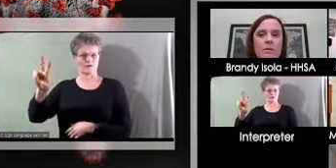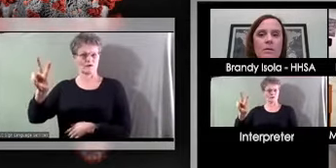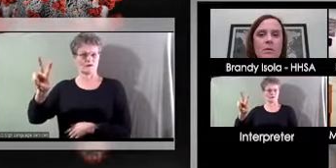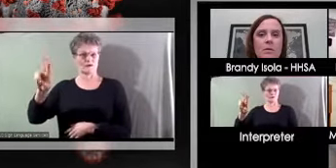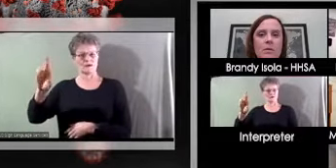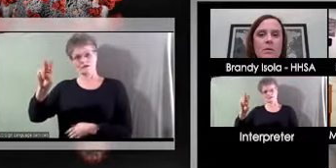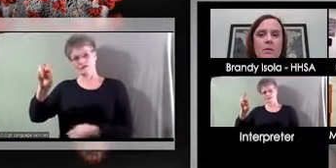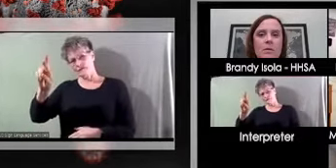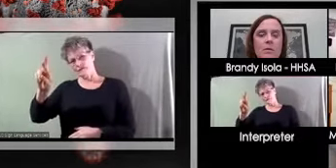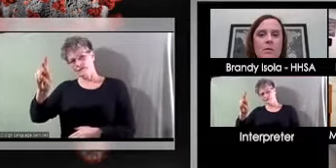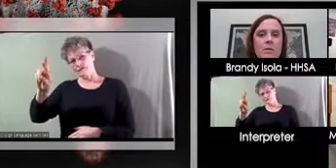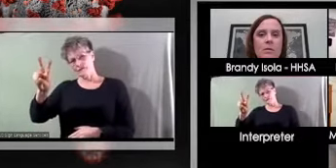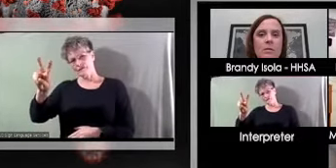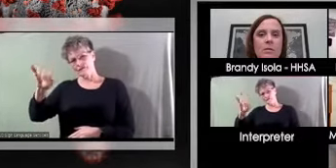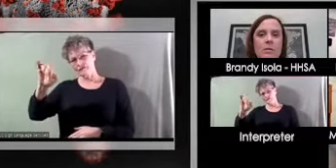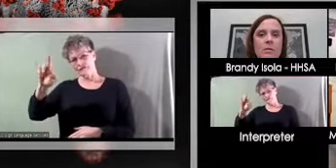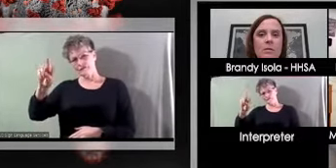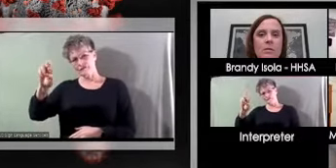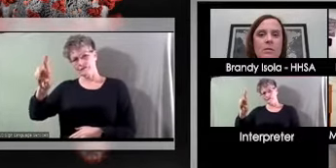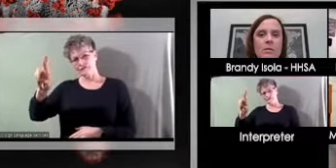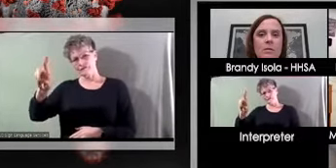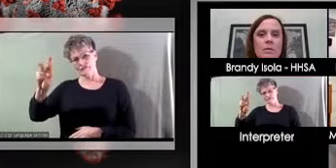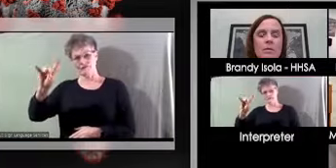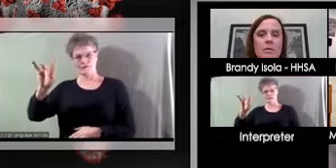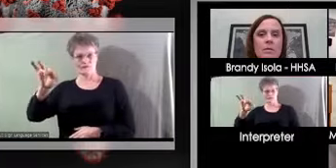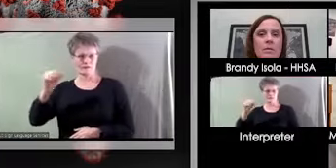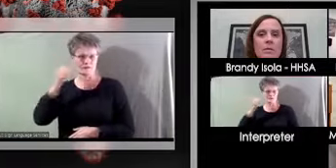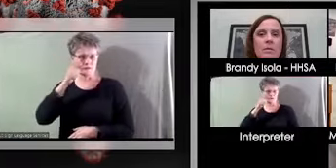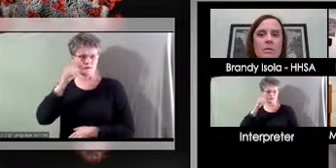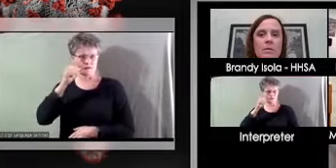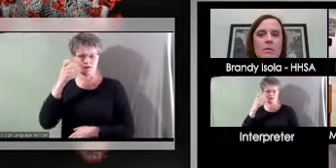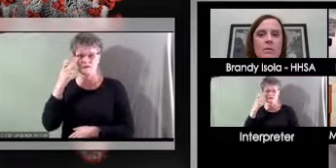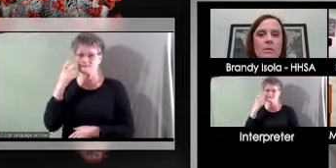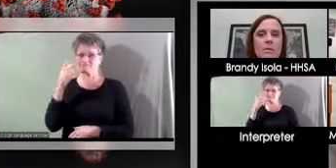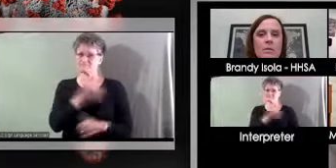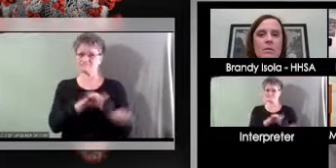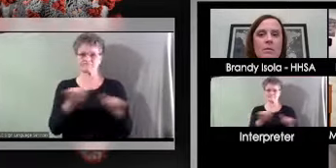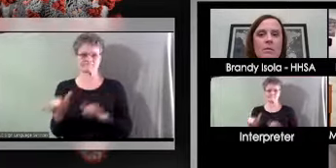the same thing up here this week and we're just still preparing for what